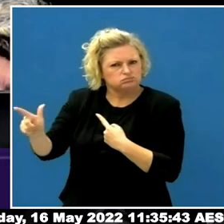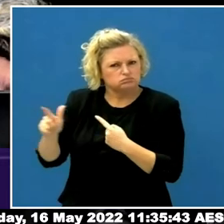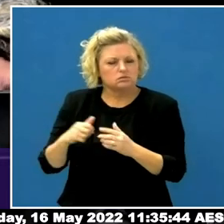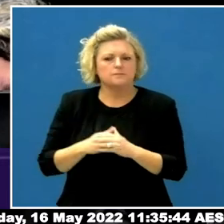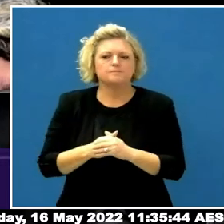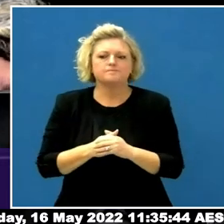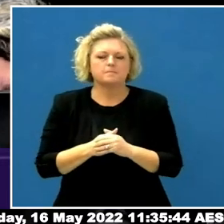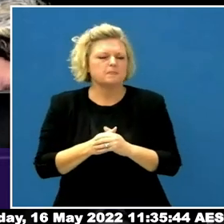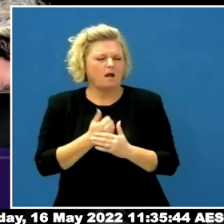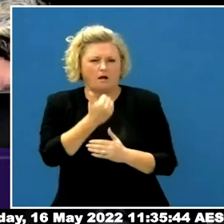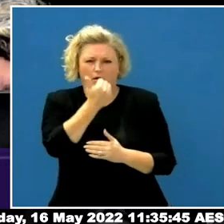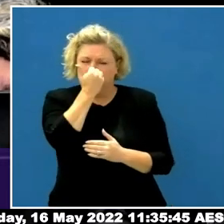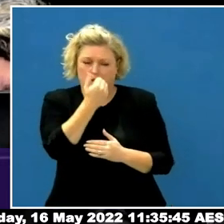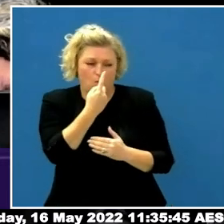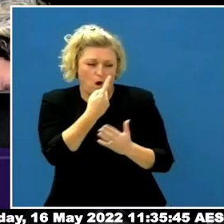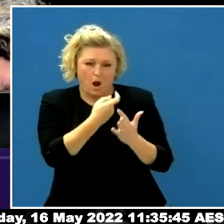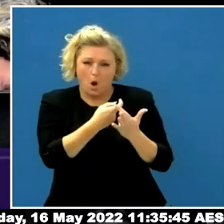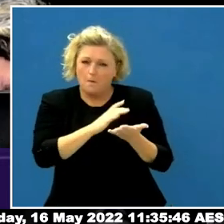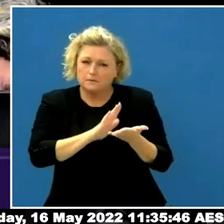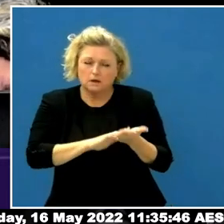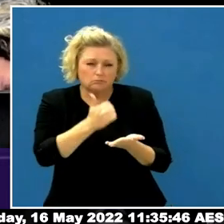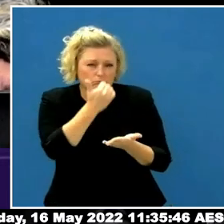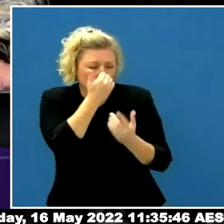Alright. And that was - an appeal as well?